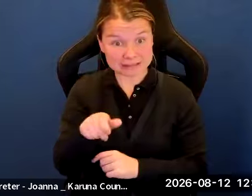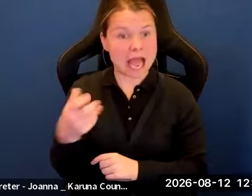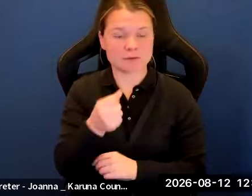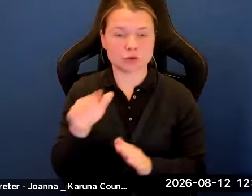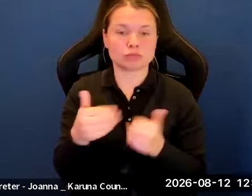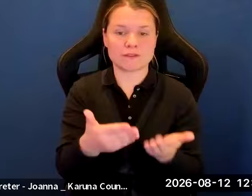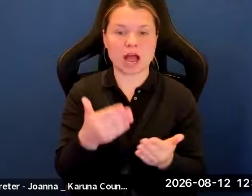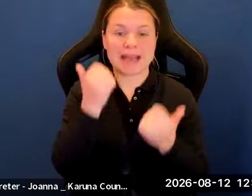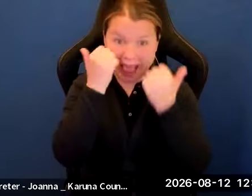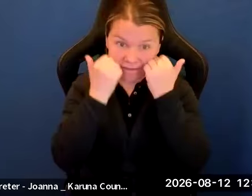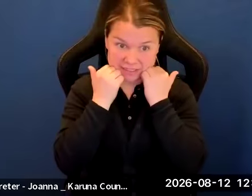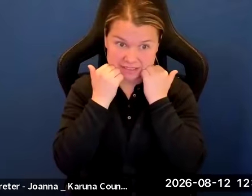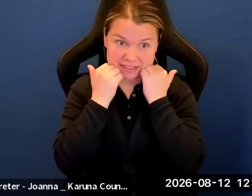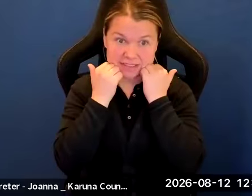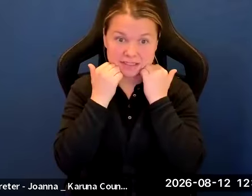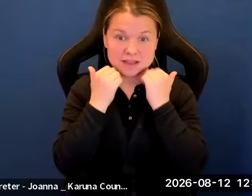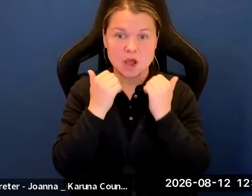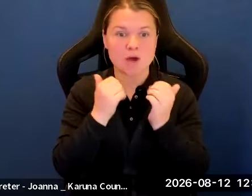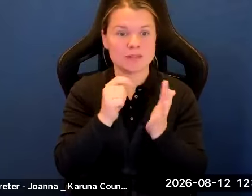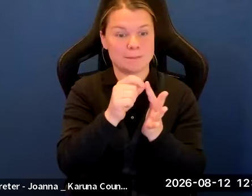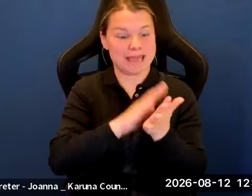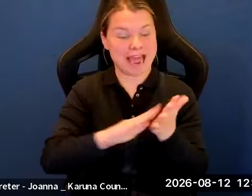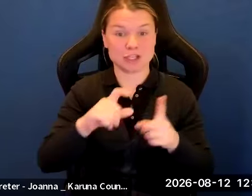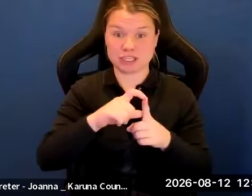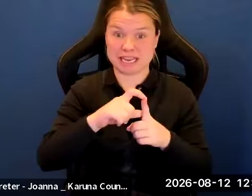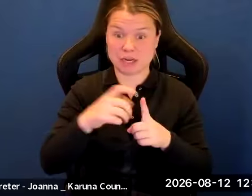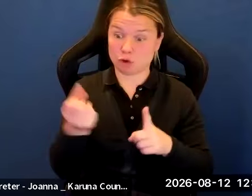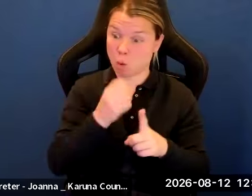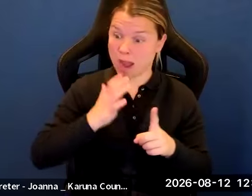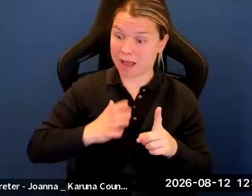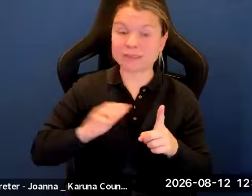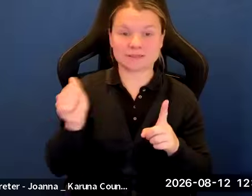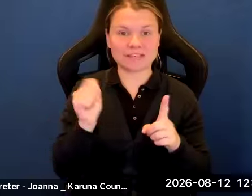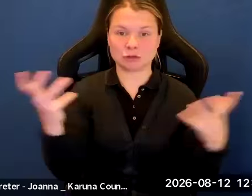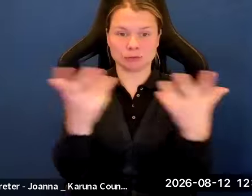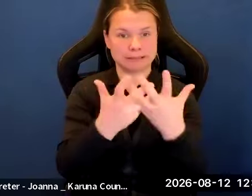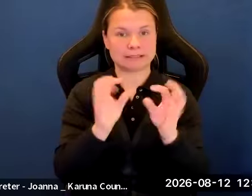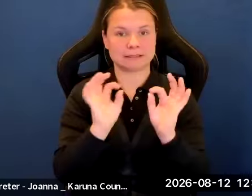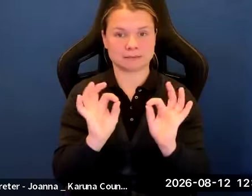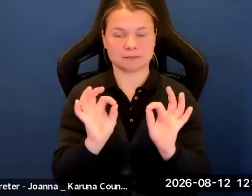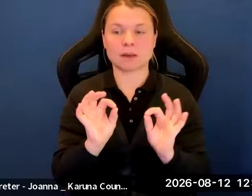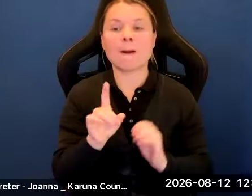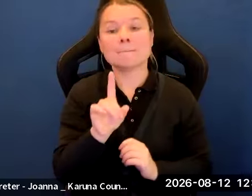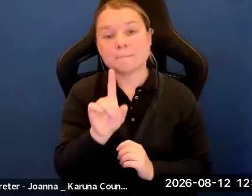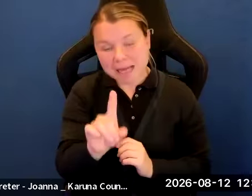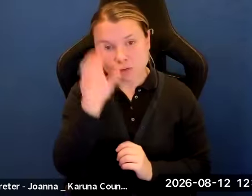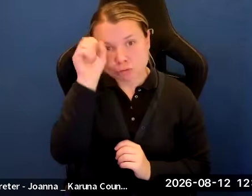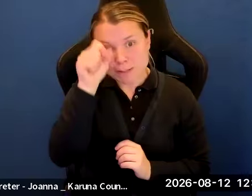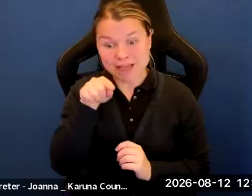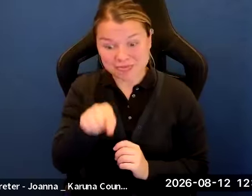the funding agreement with the NDRP. Applicants will also need to provide evidence that all requirements for the award